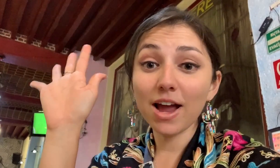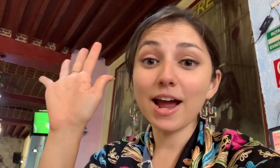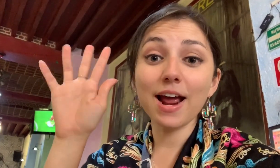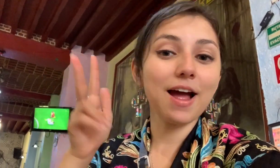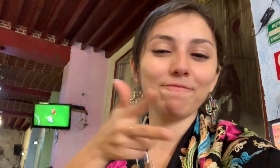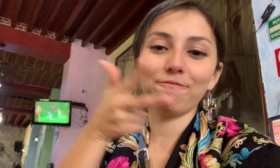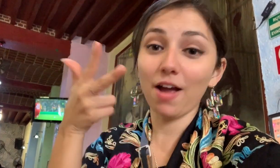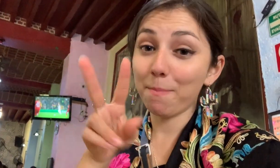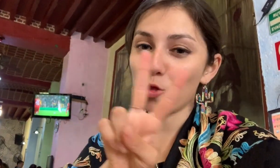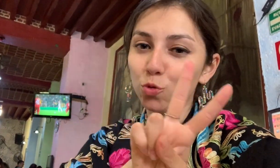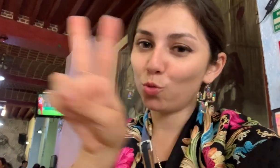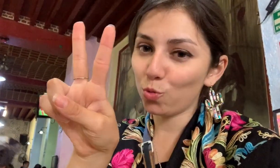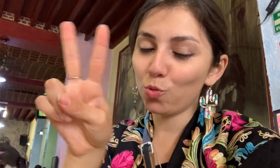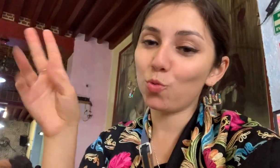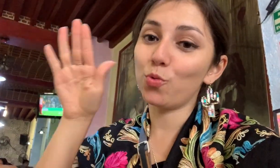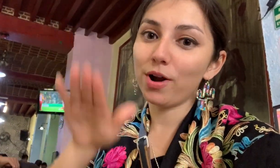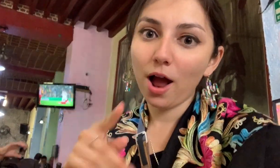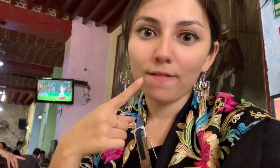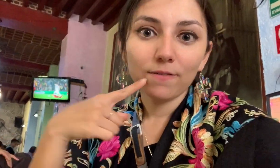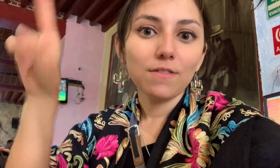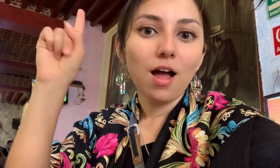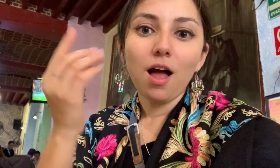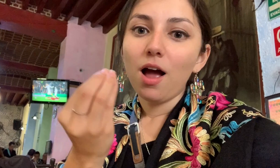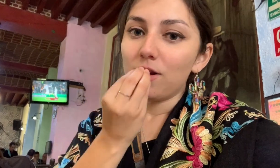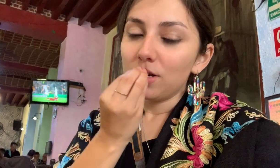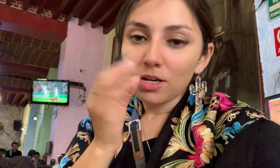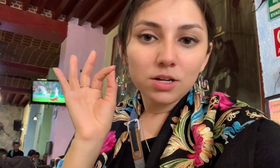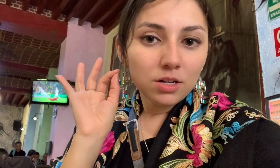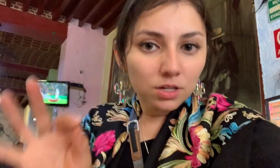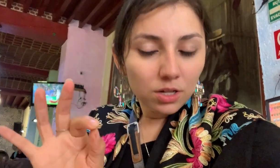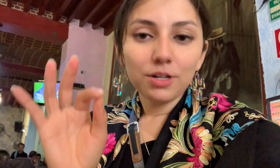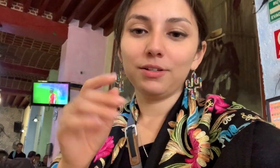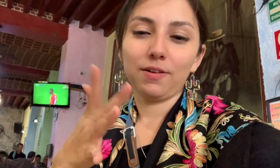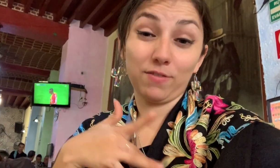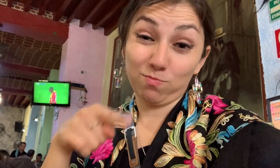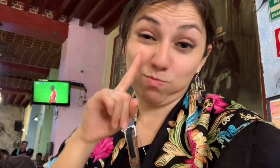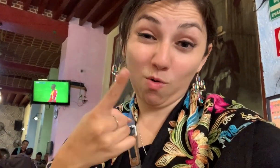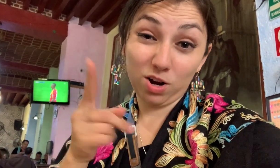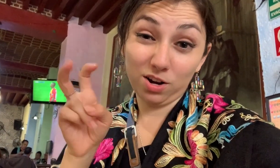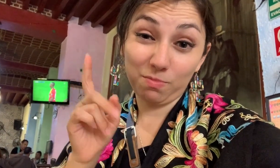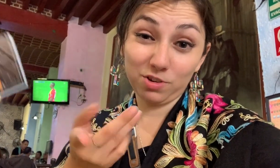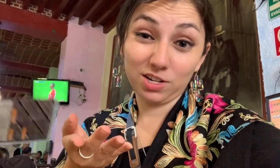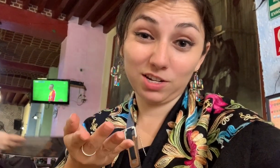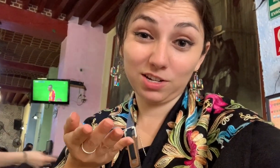So I just finished filming him at 2:00PM now I finally get to eat for lunch. gosh, this feels like a boring topic, right?